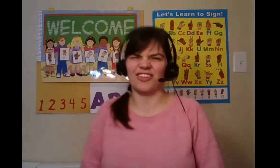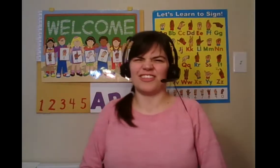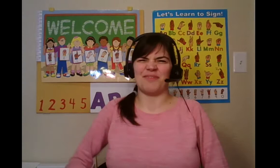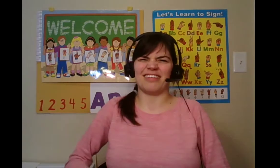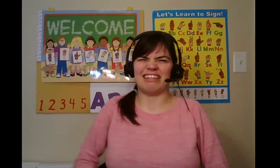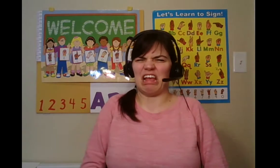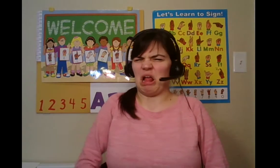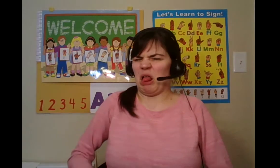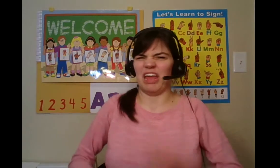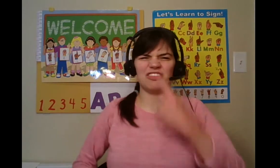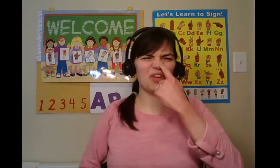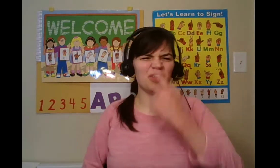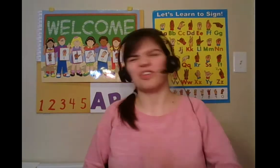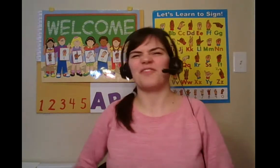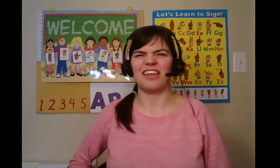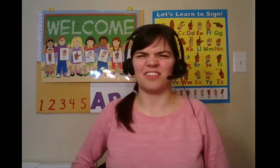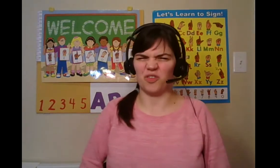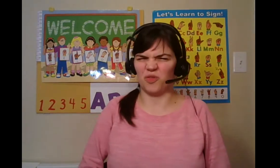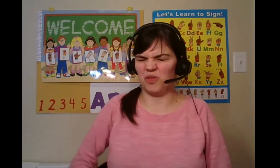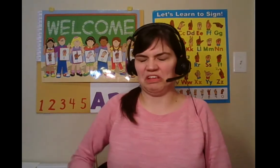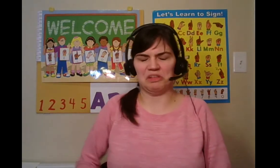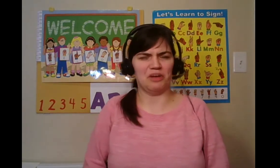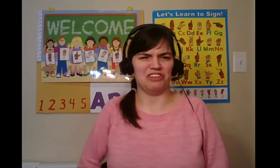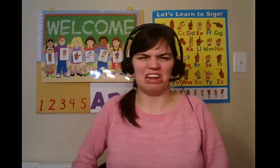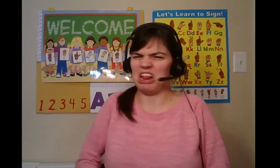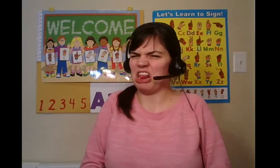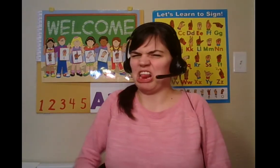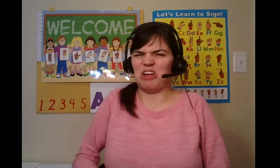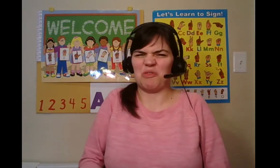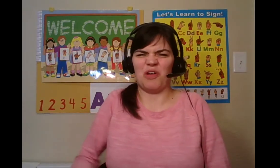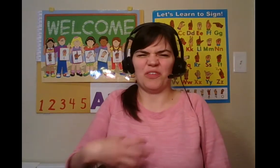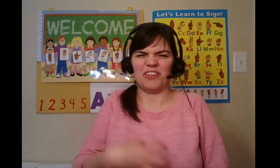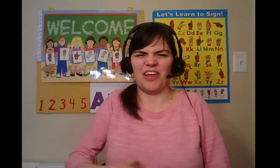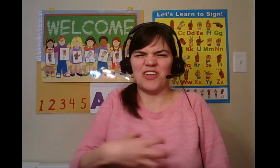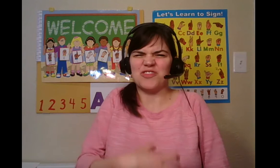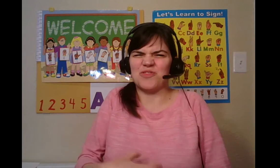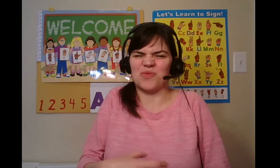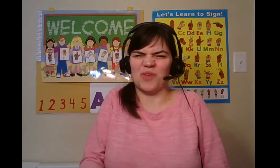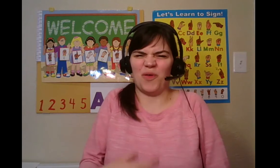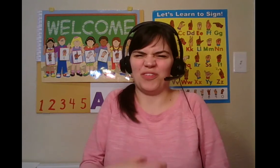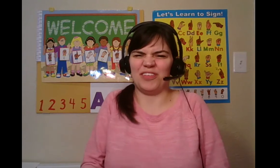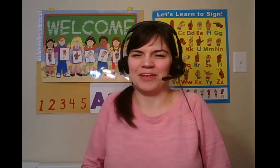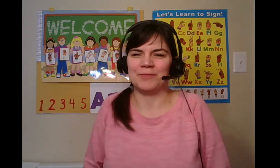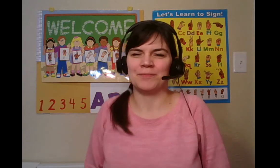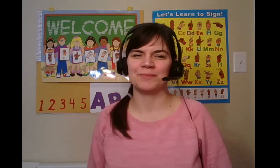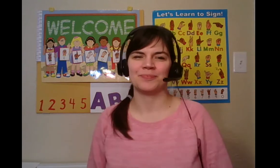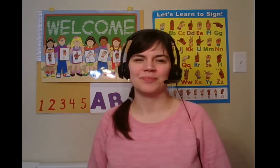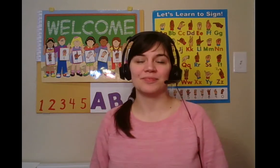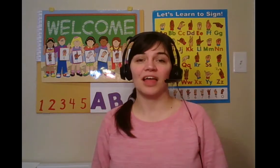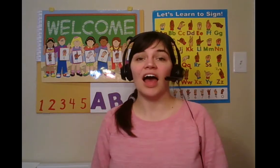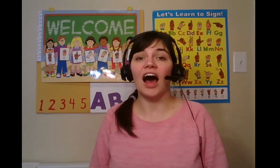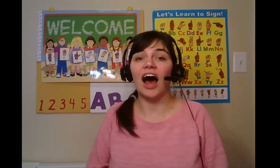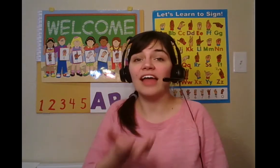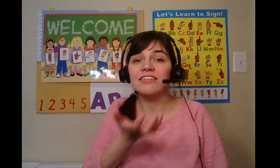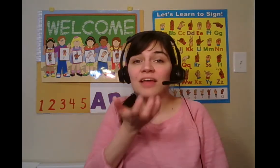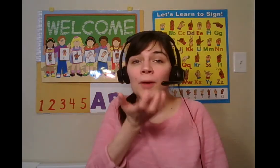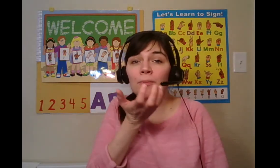stomach sick and show with your face a gross expression: gross. Gross. Hot. Put